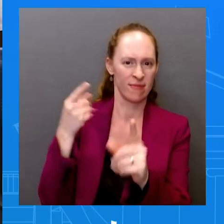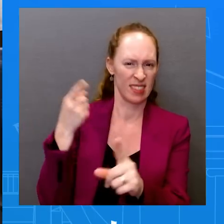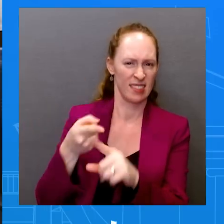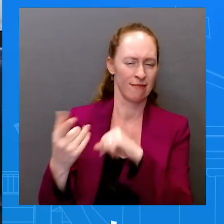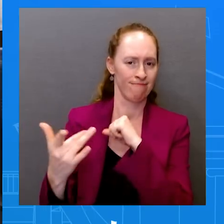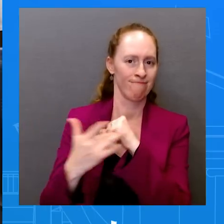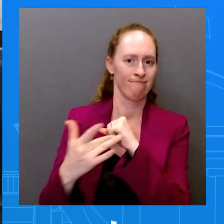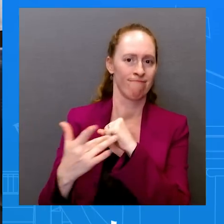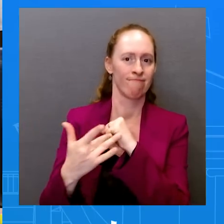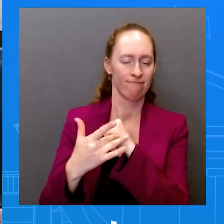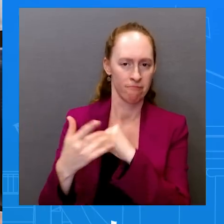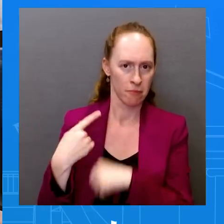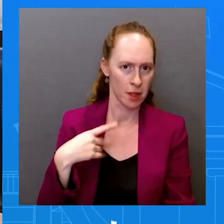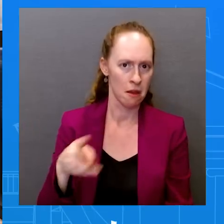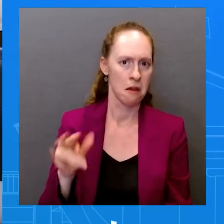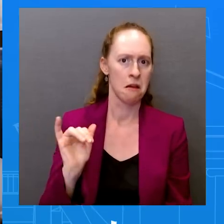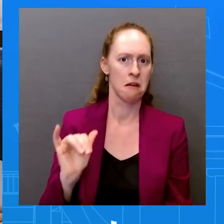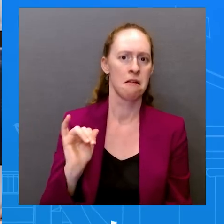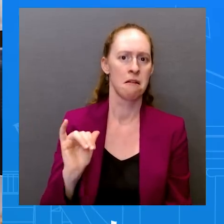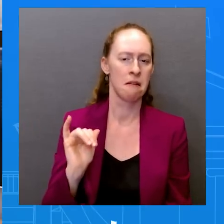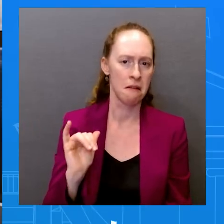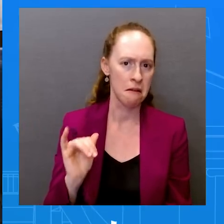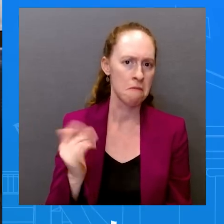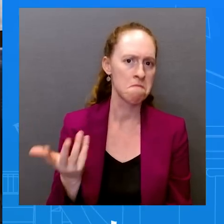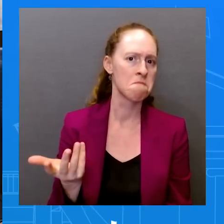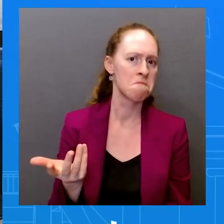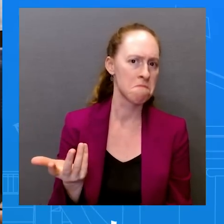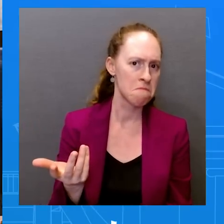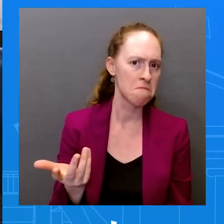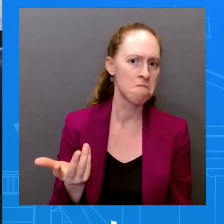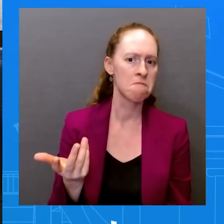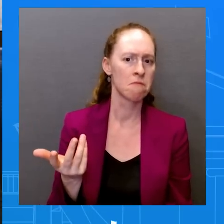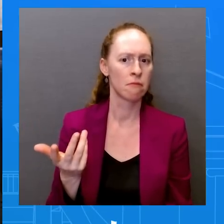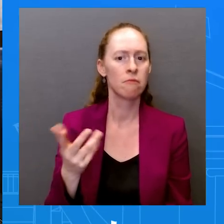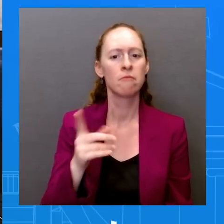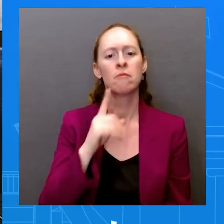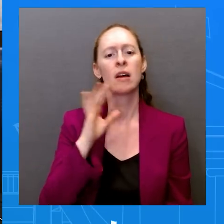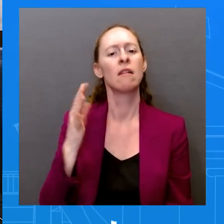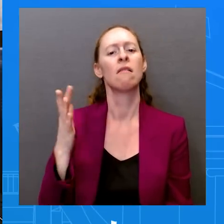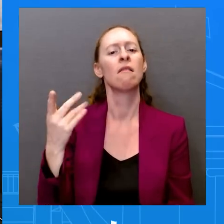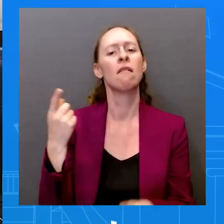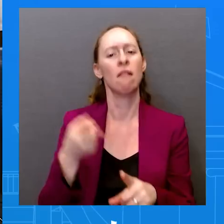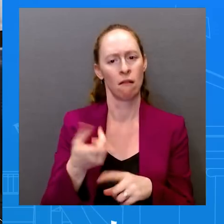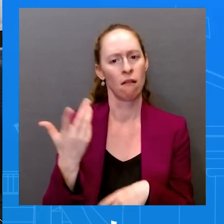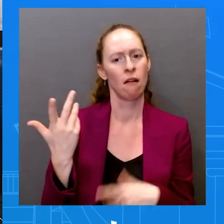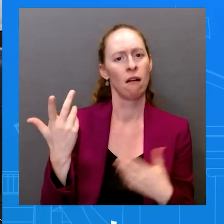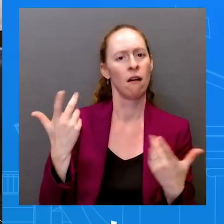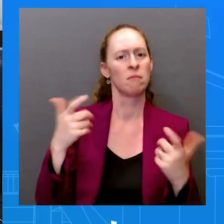caused by big tech. And we are sort of just trying to understand, you know, why tech companies were not invited